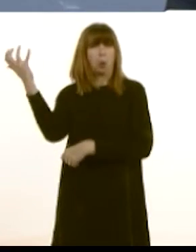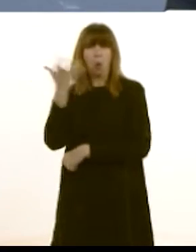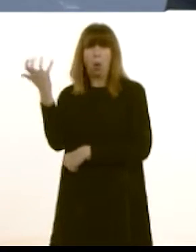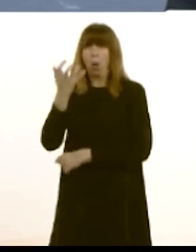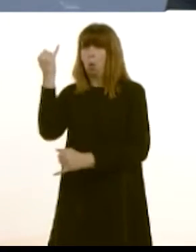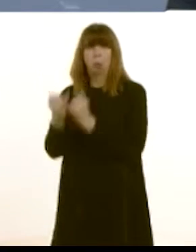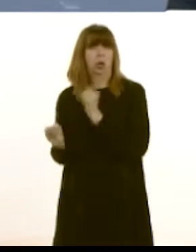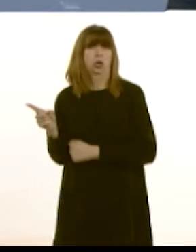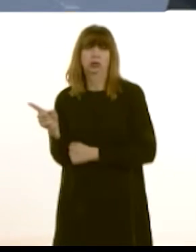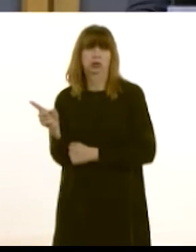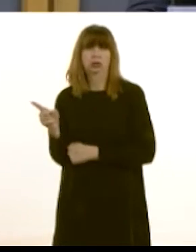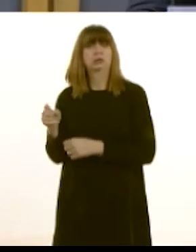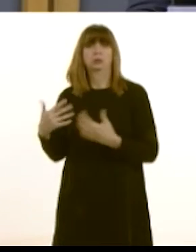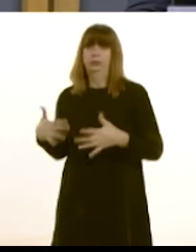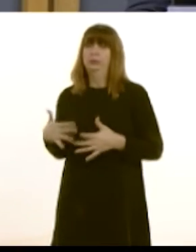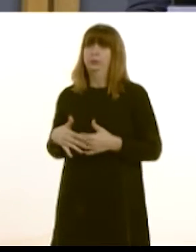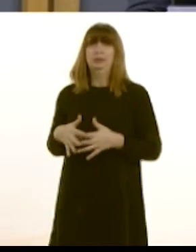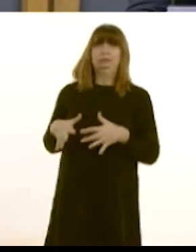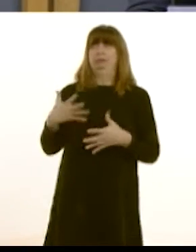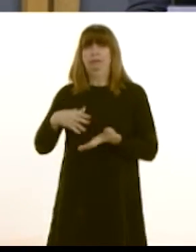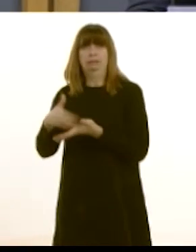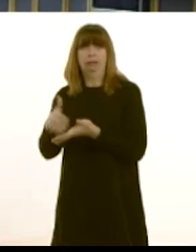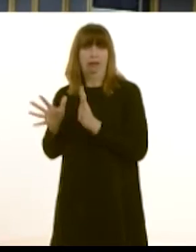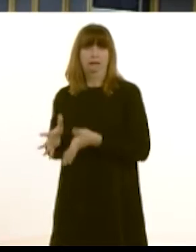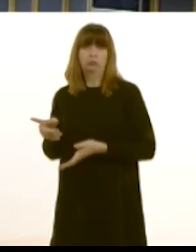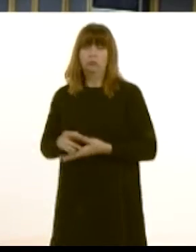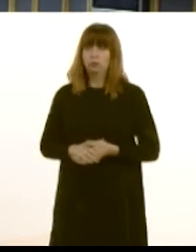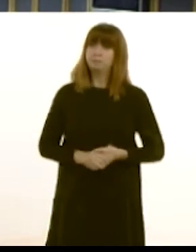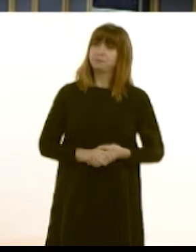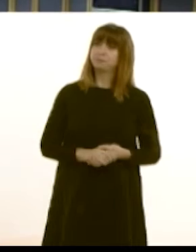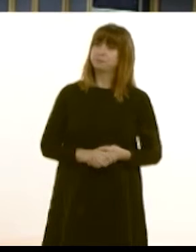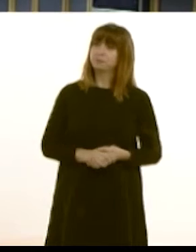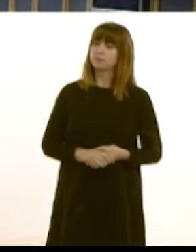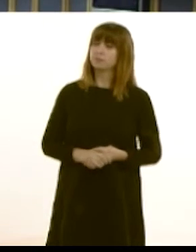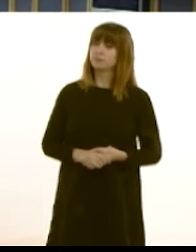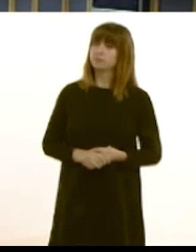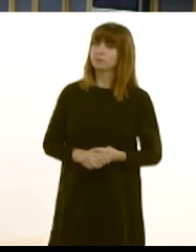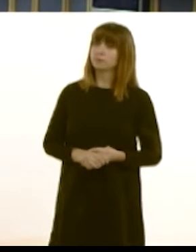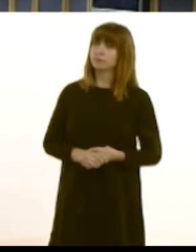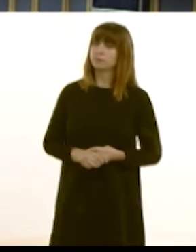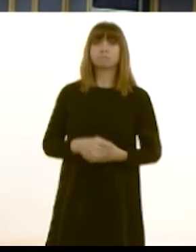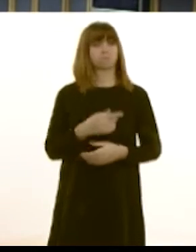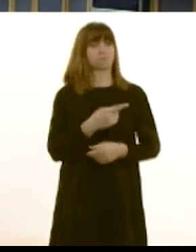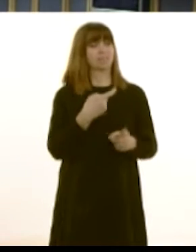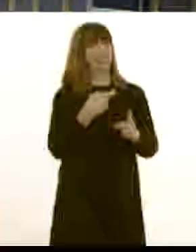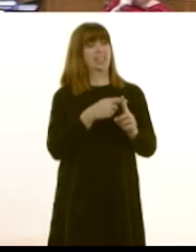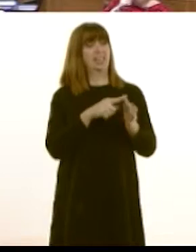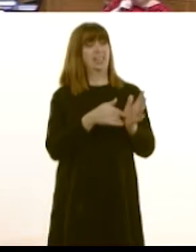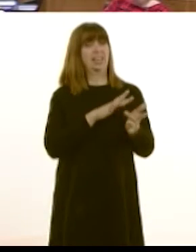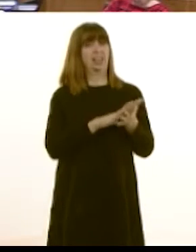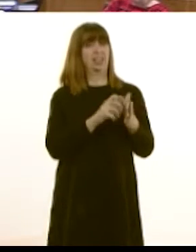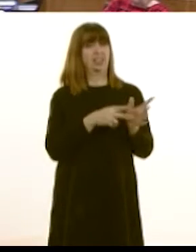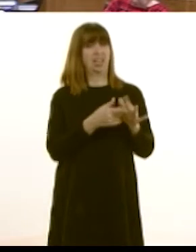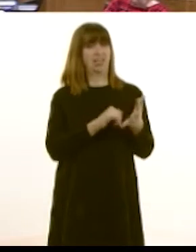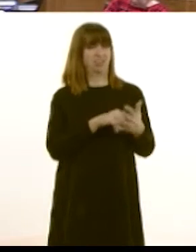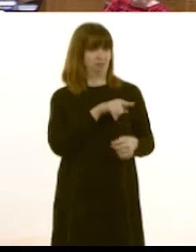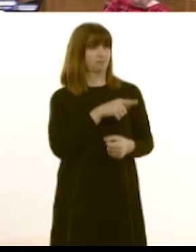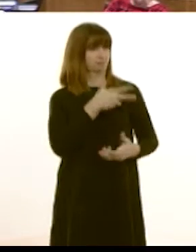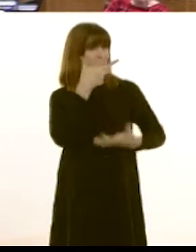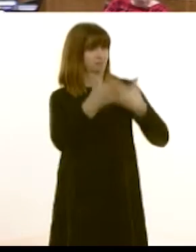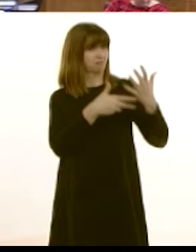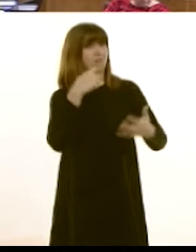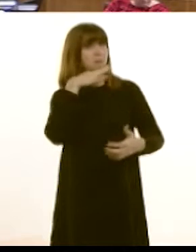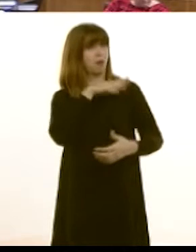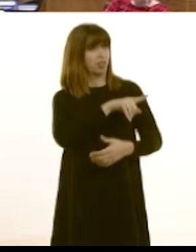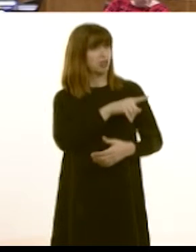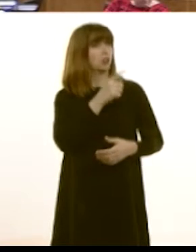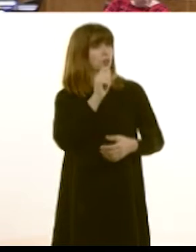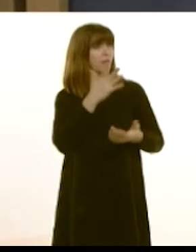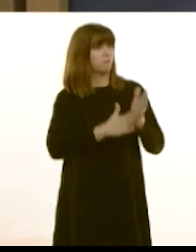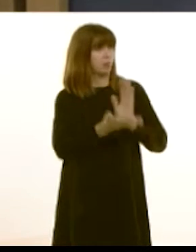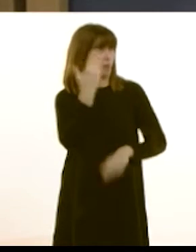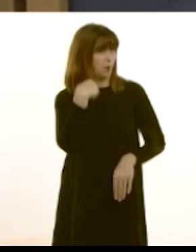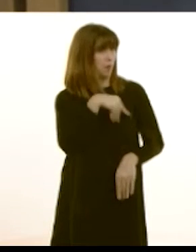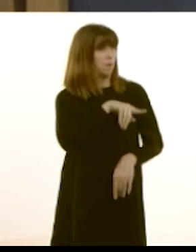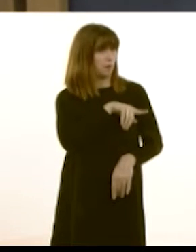Rhodri Glyn Thomas: Roedd Keith Davies yn disgrifio sefyllfa a oedd yn bodoli yn sir